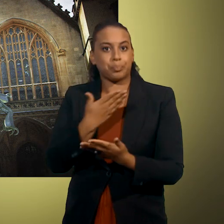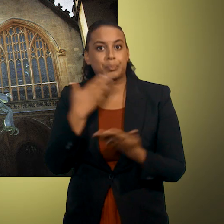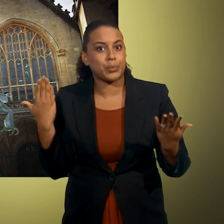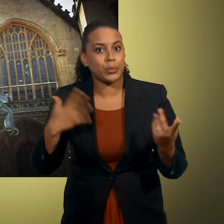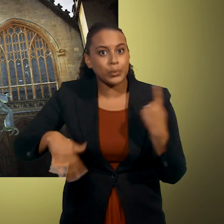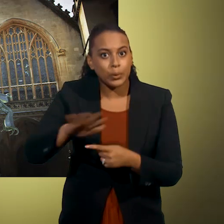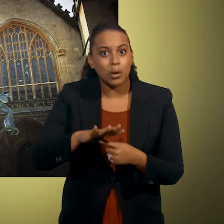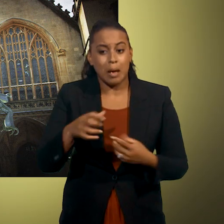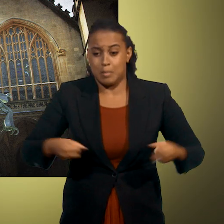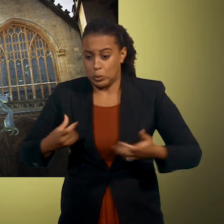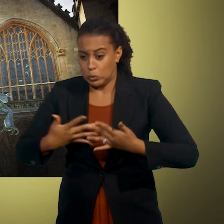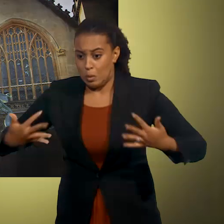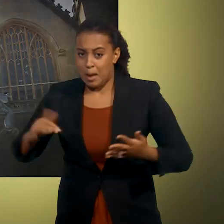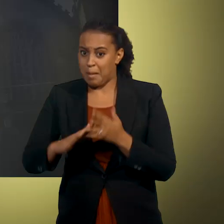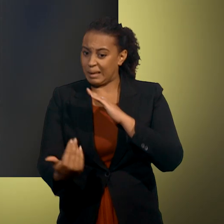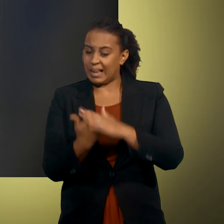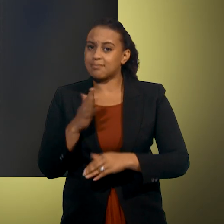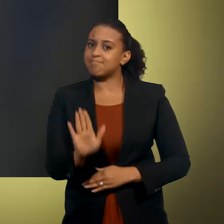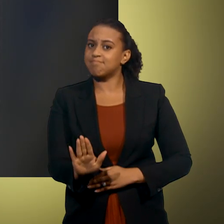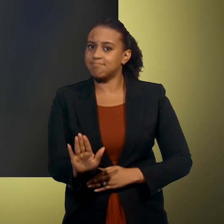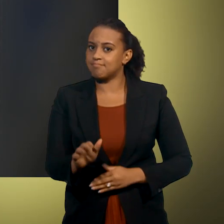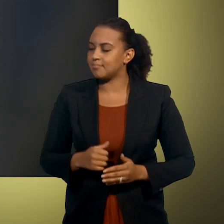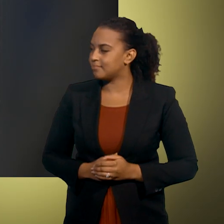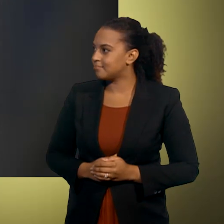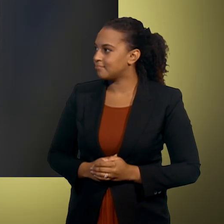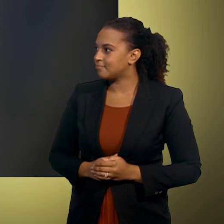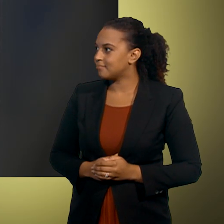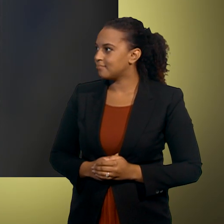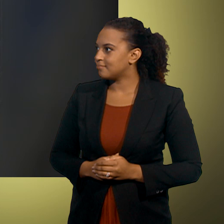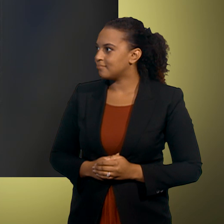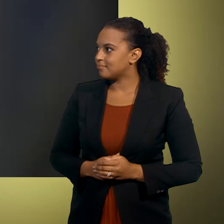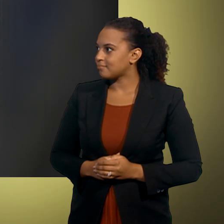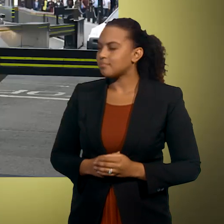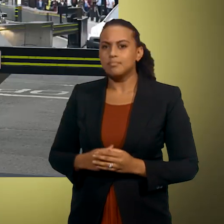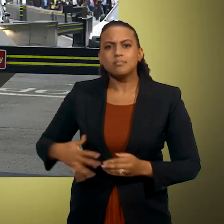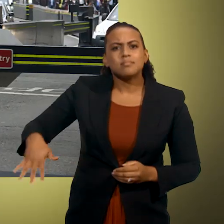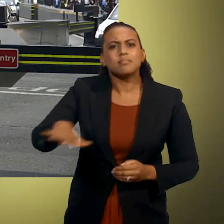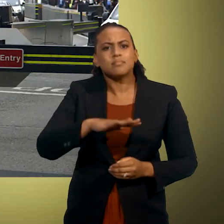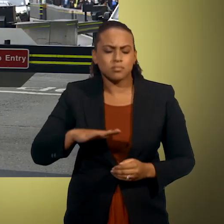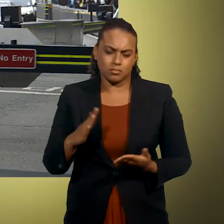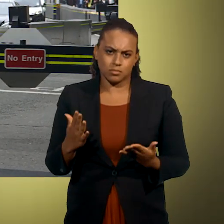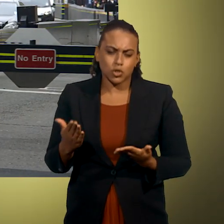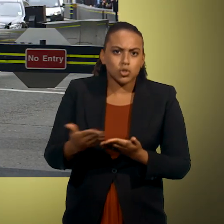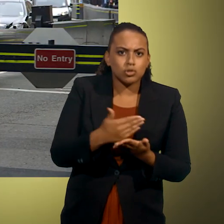and you may be refused entry. Security measures at Westminster are similar to those used in airports.